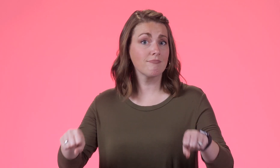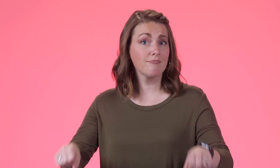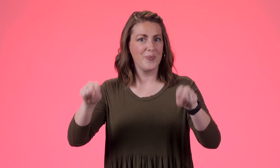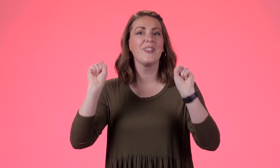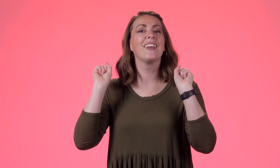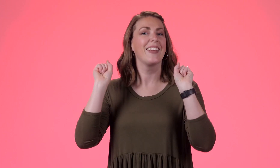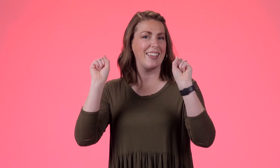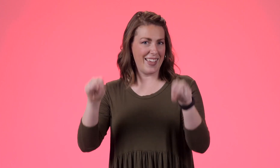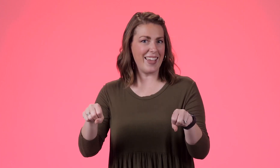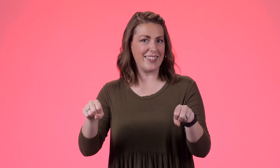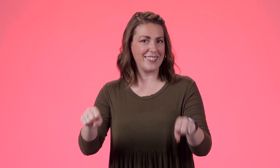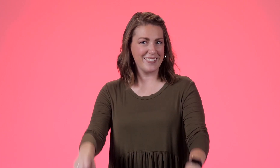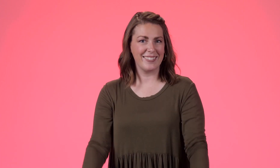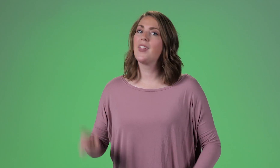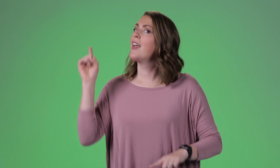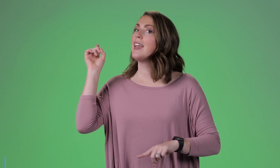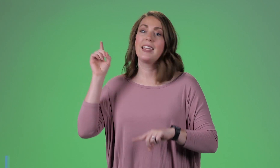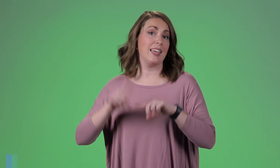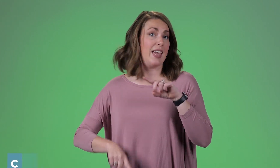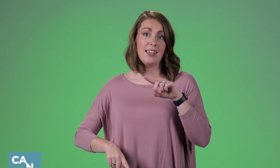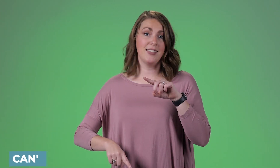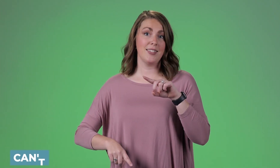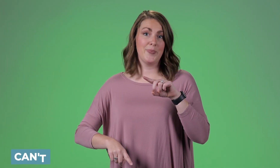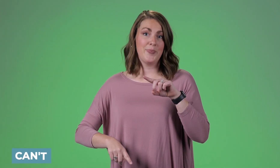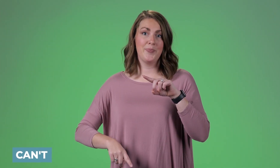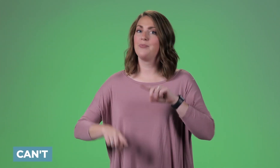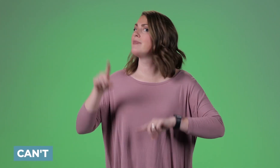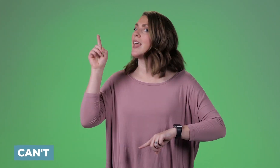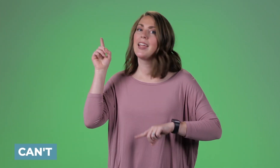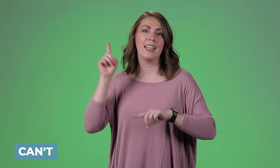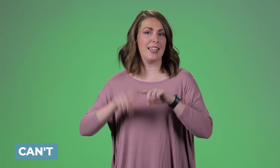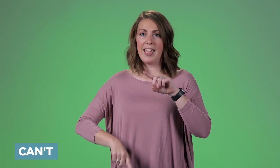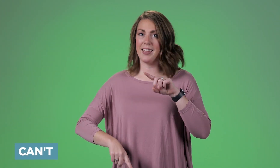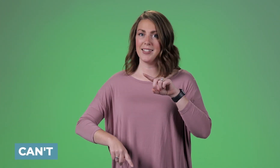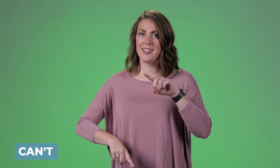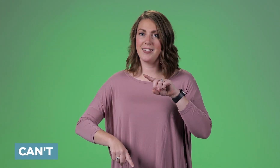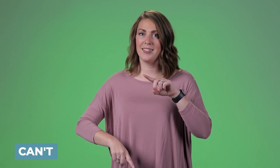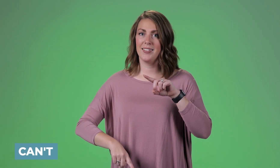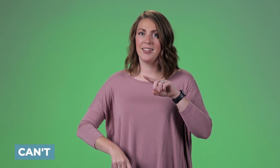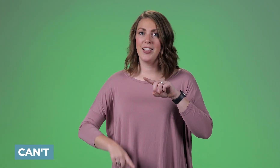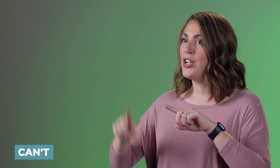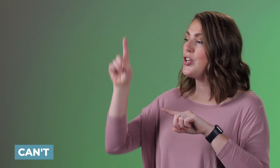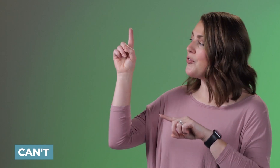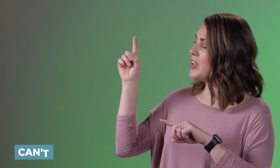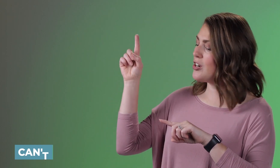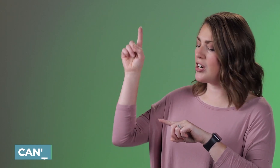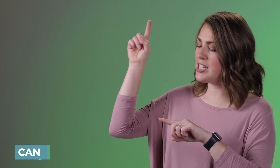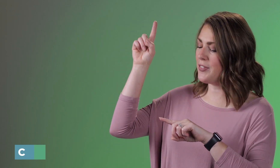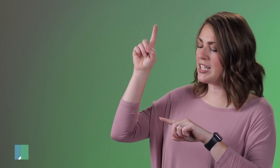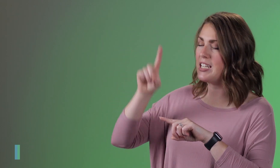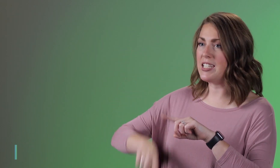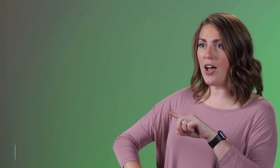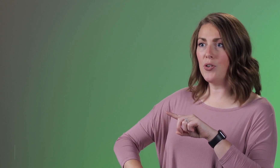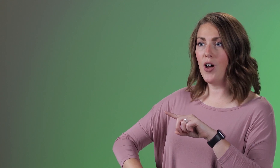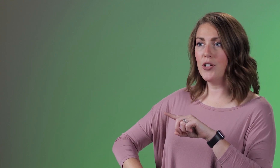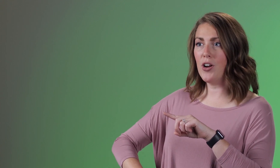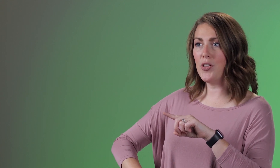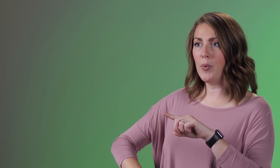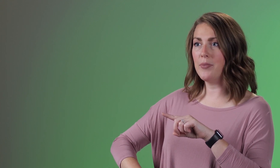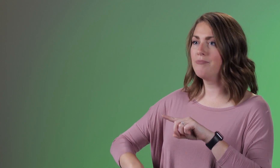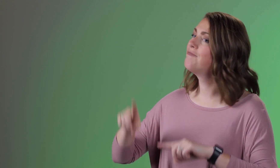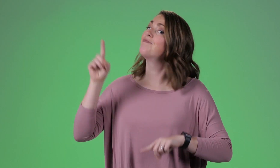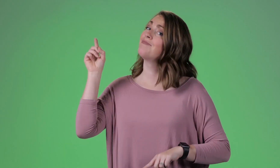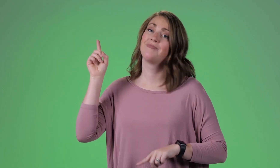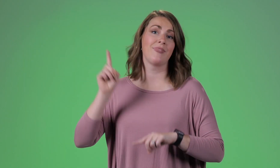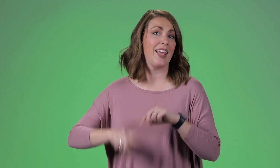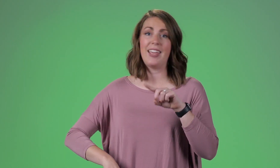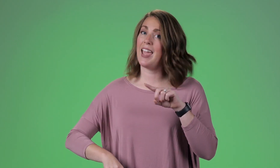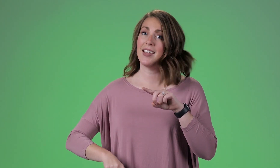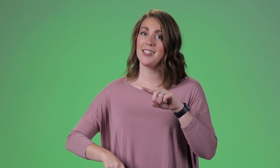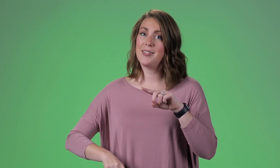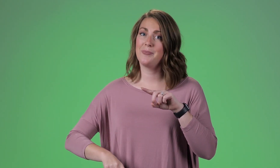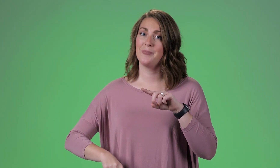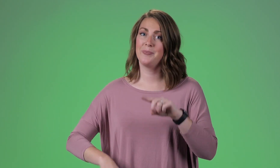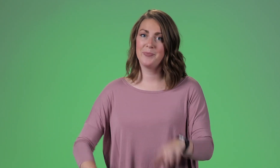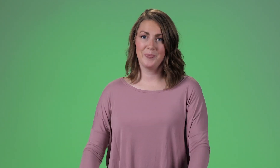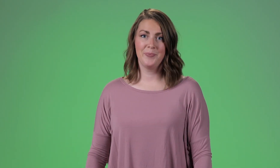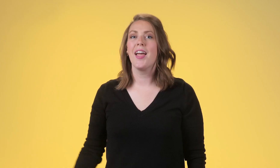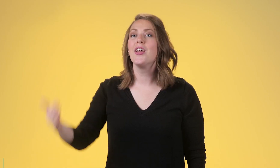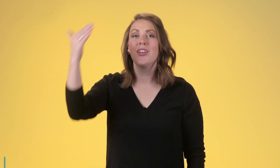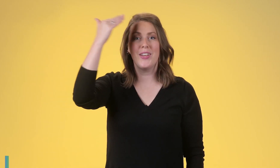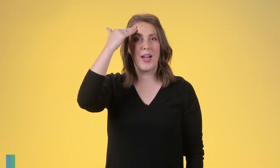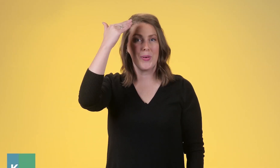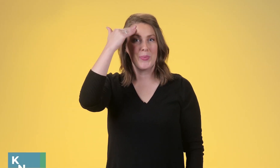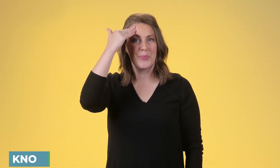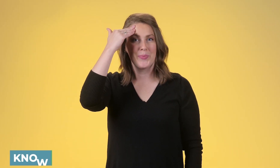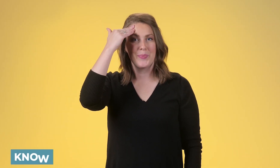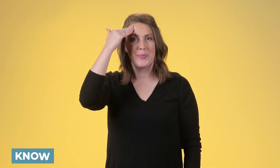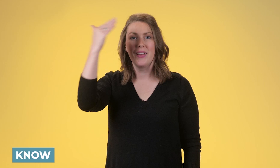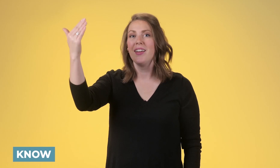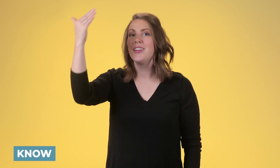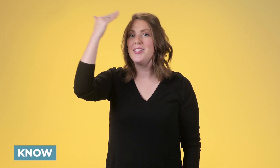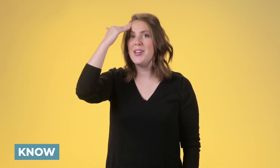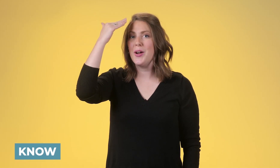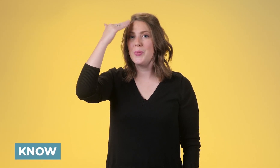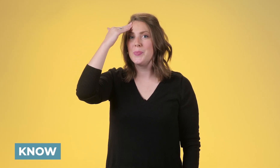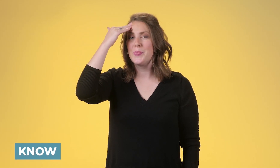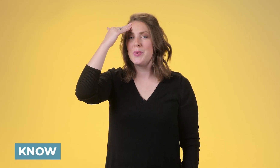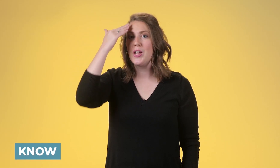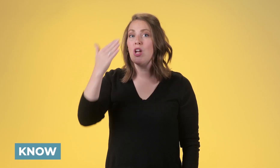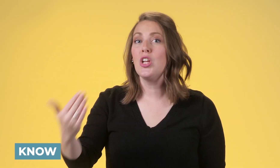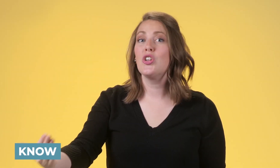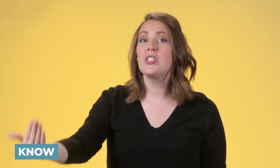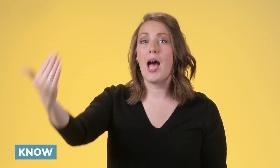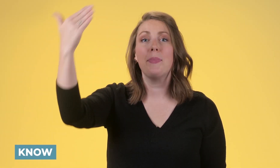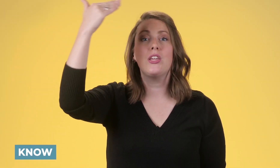can can't can't your finger is flicking down on your other one can't no no you're tapping